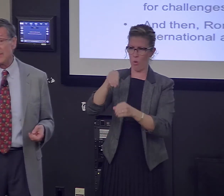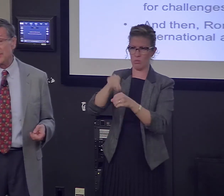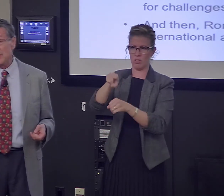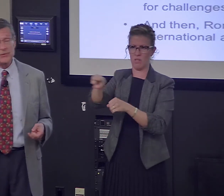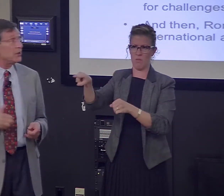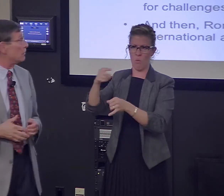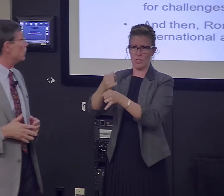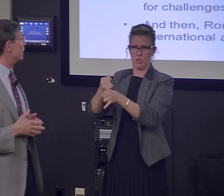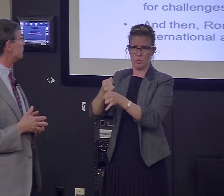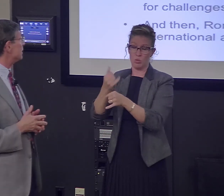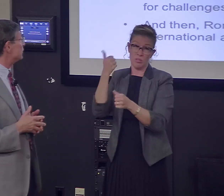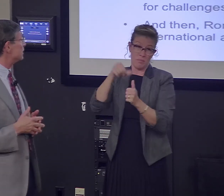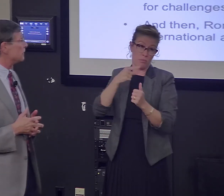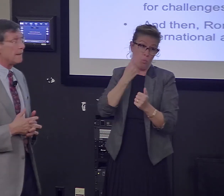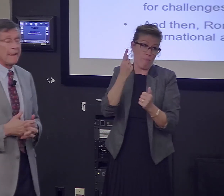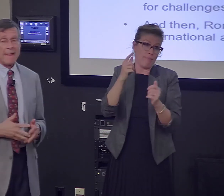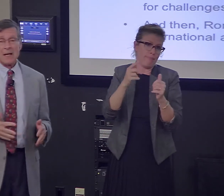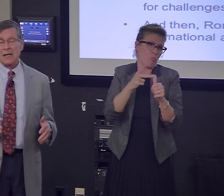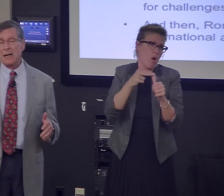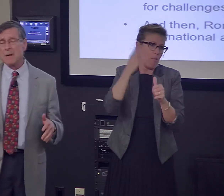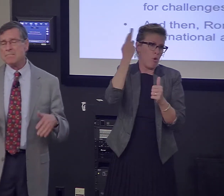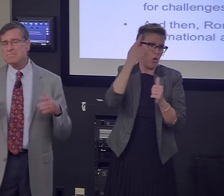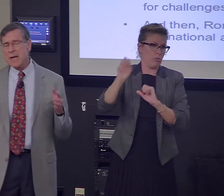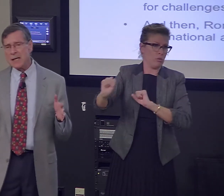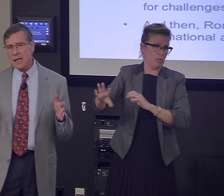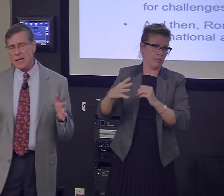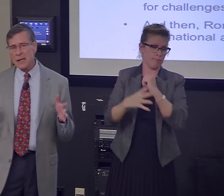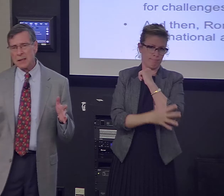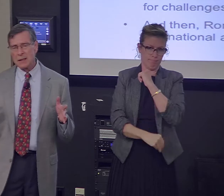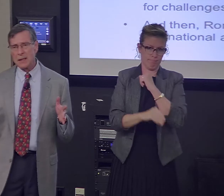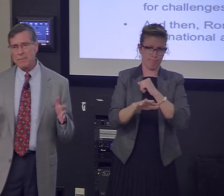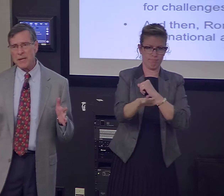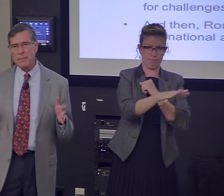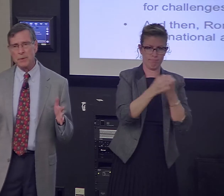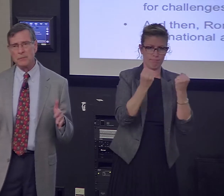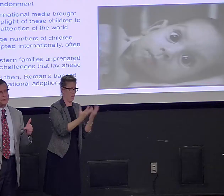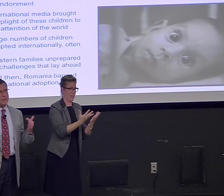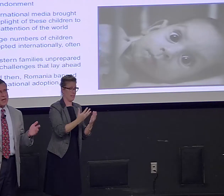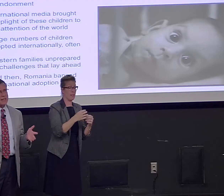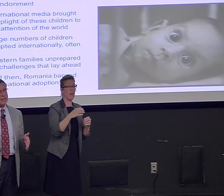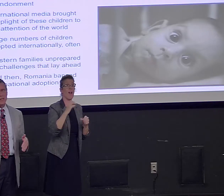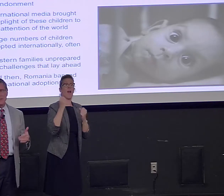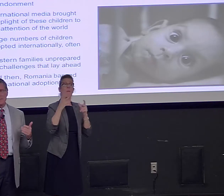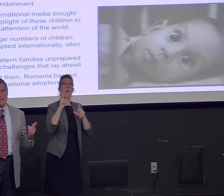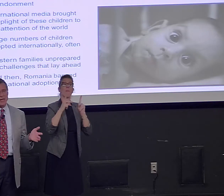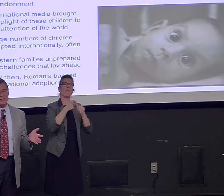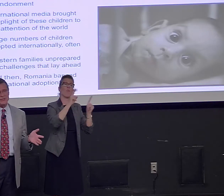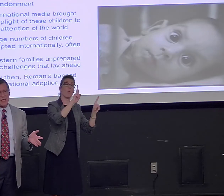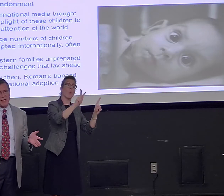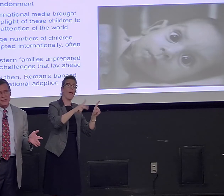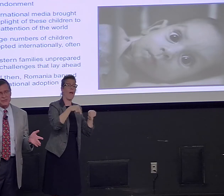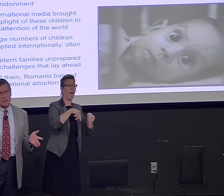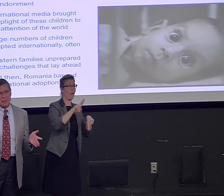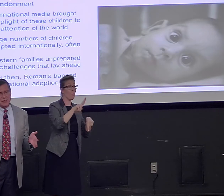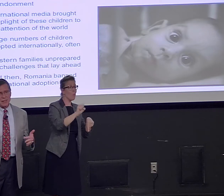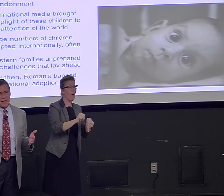poverty was the number one reason. Many people from the United Kingdom, the United States